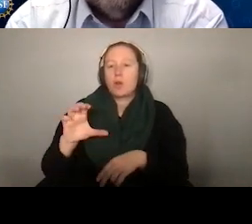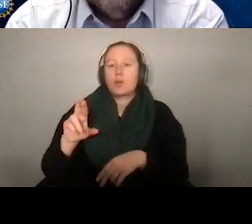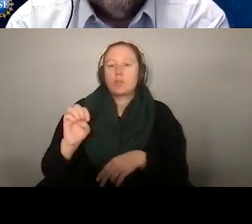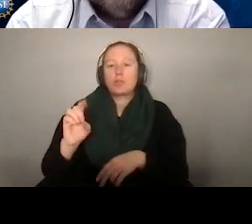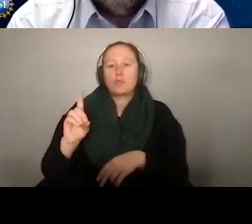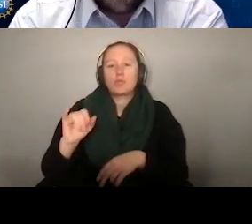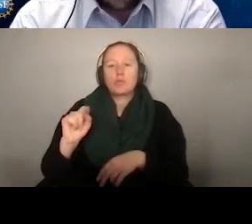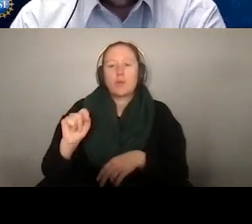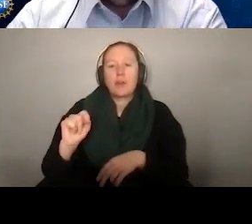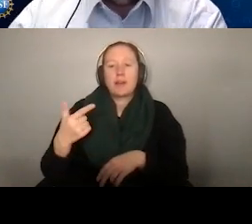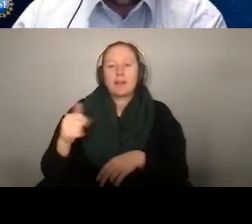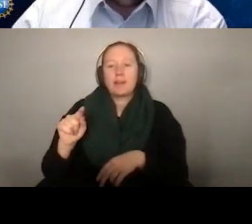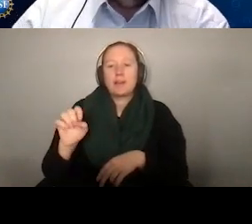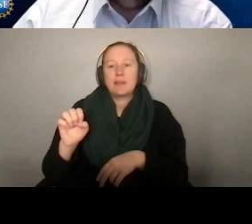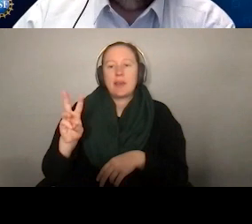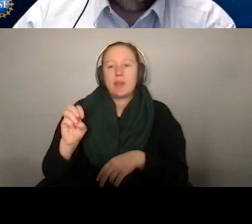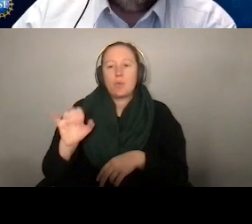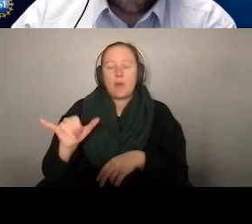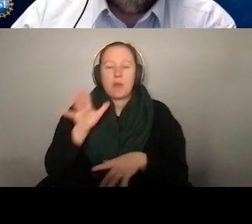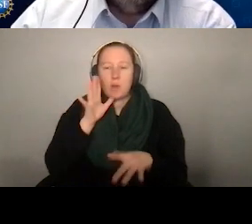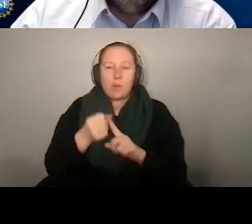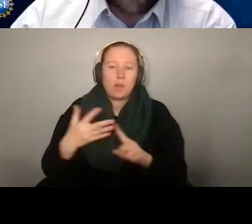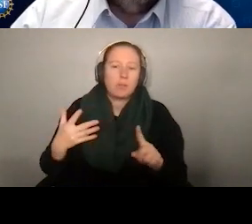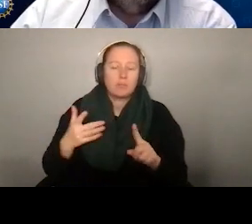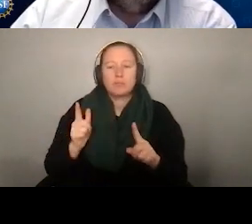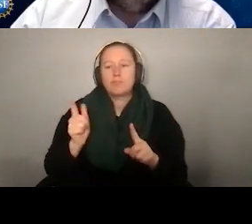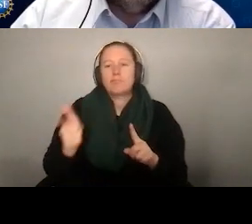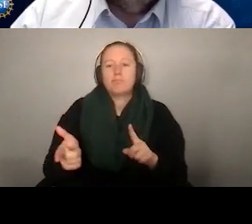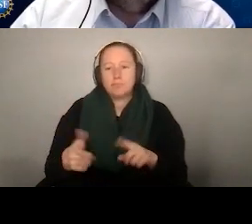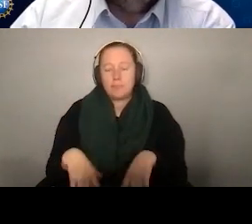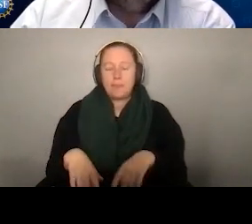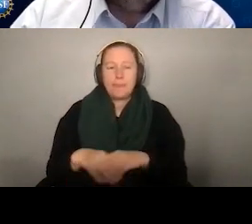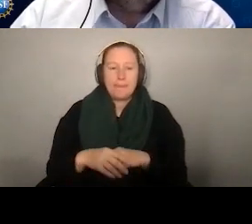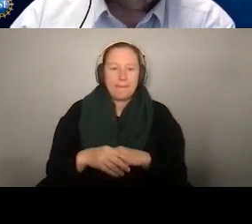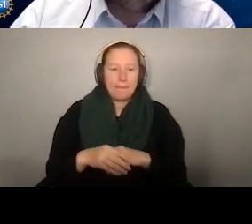I'll discuss this option in a bit more in depth in just a moment.